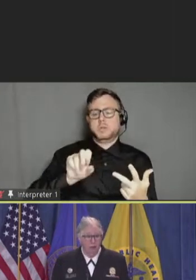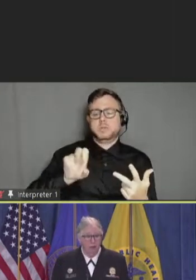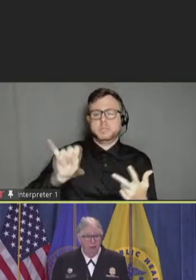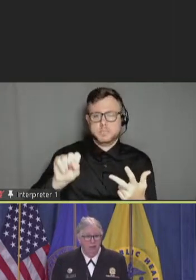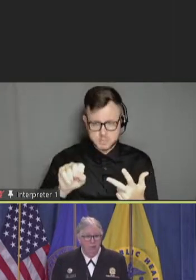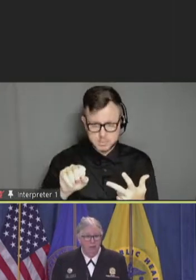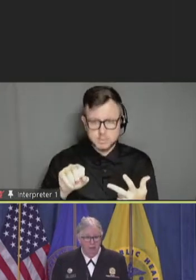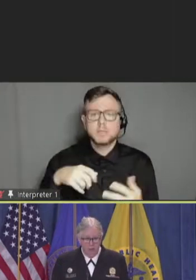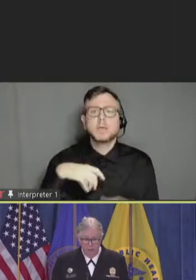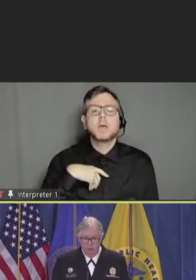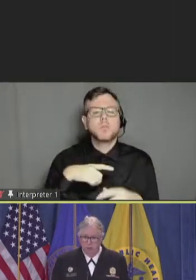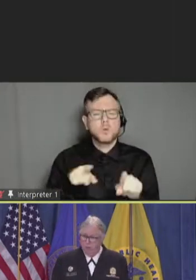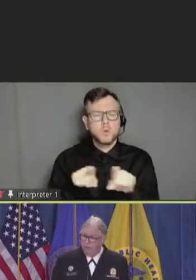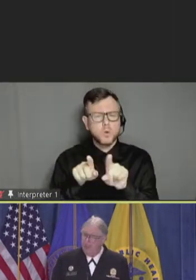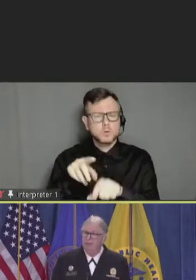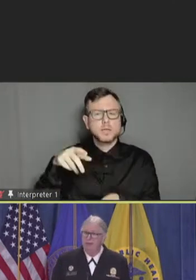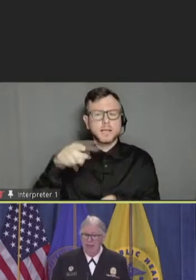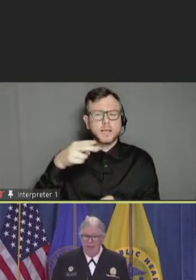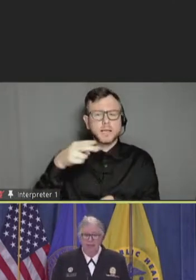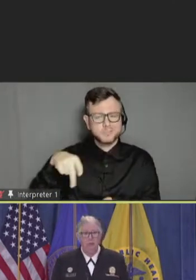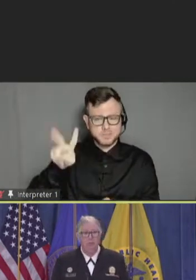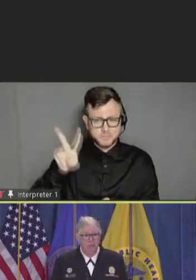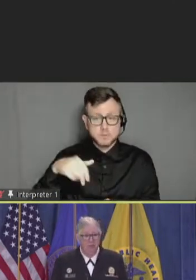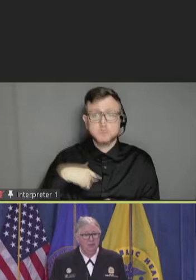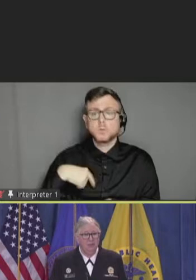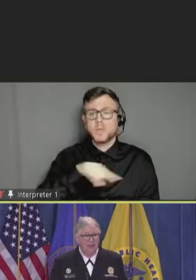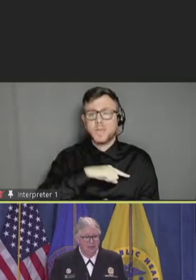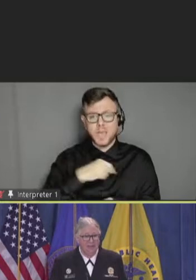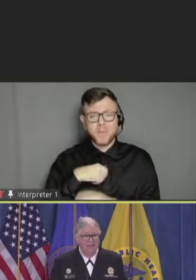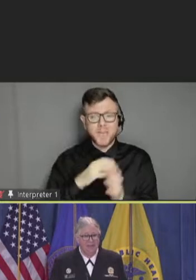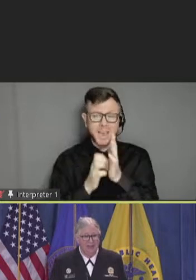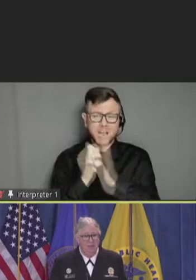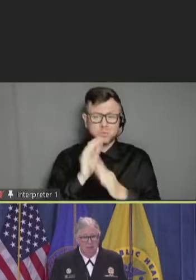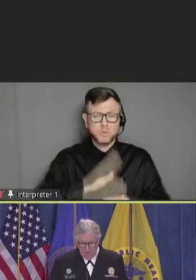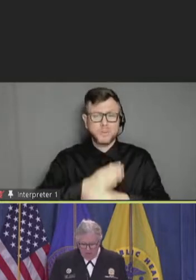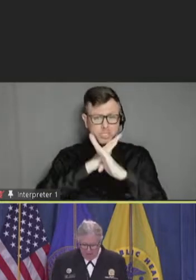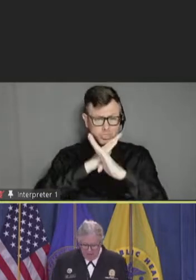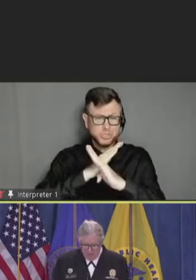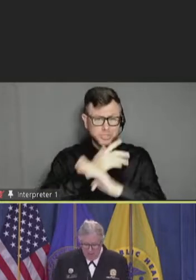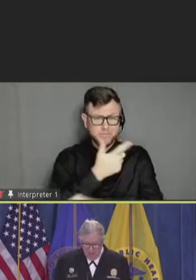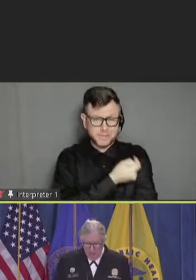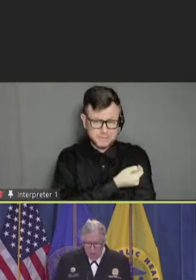or HPV. We have a cancer prevention vaccine, the HPV vaccine.